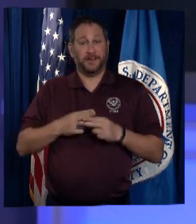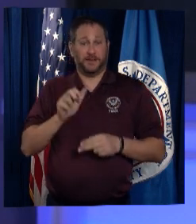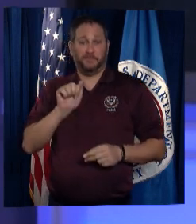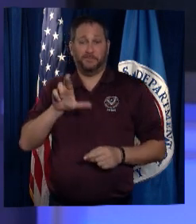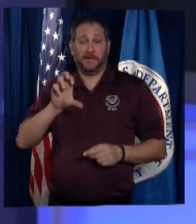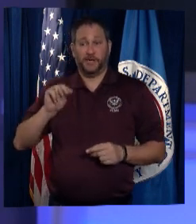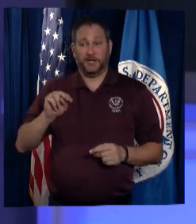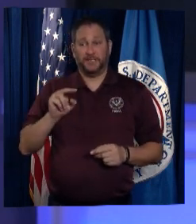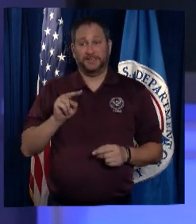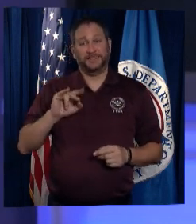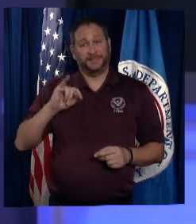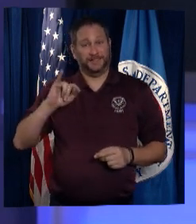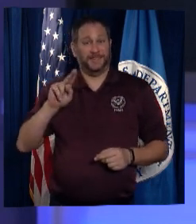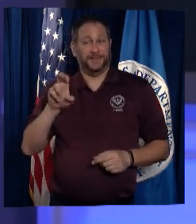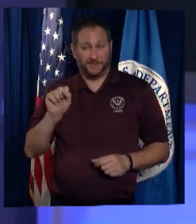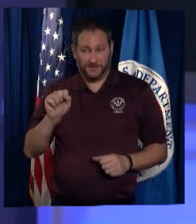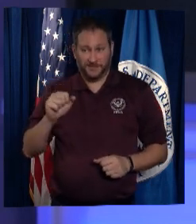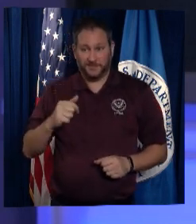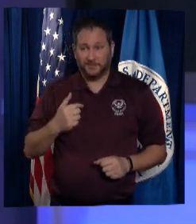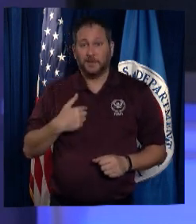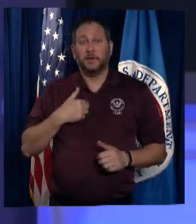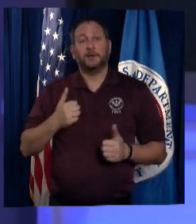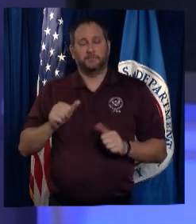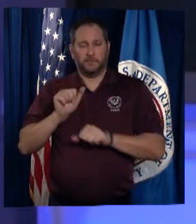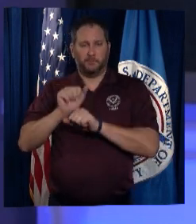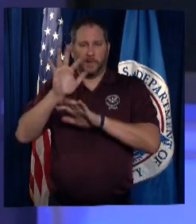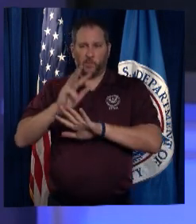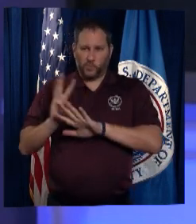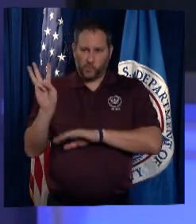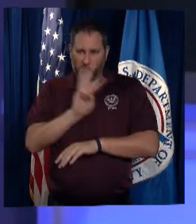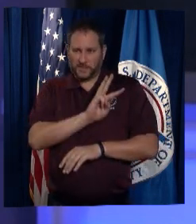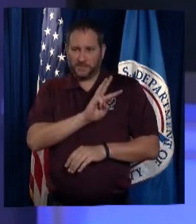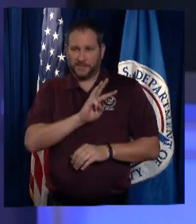largest VOAD in the country, comprising twelve states from Alaska to